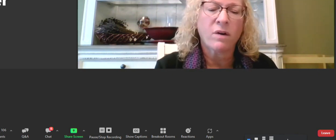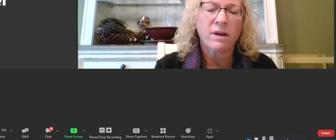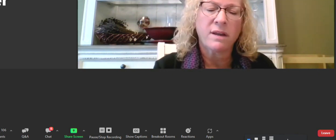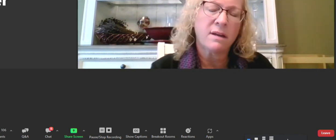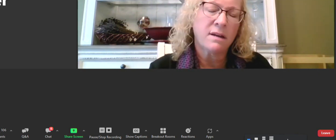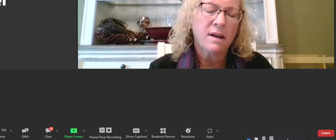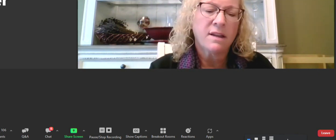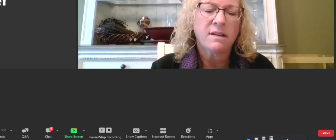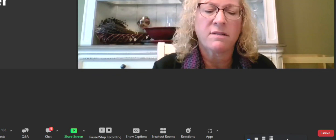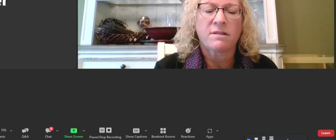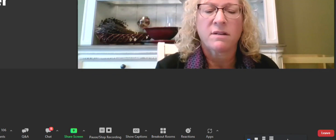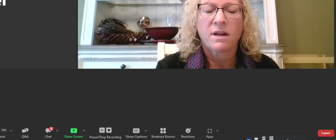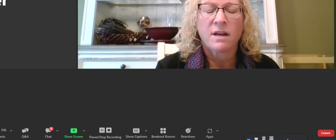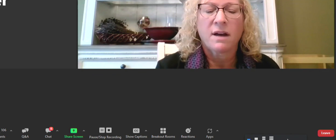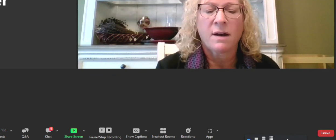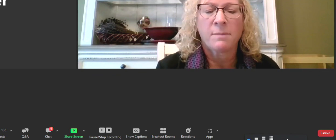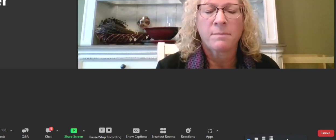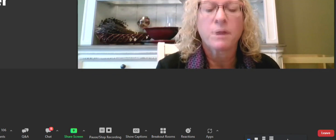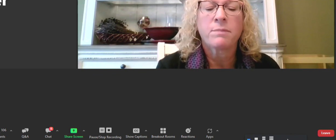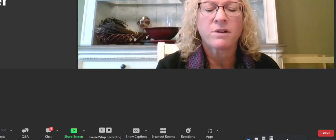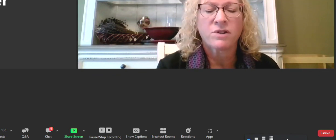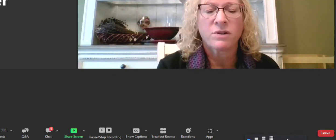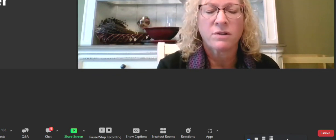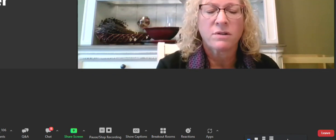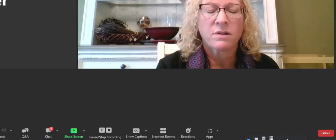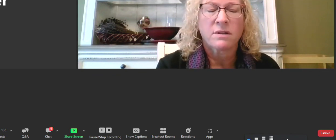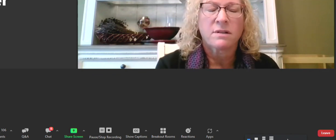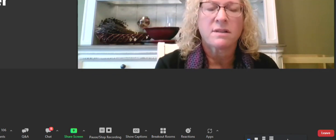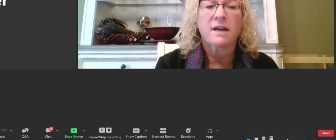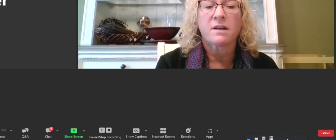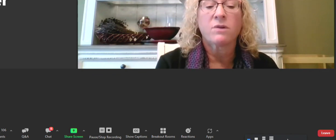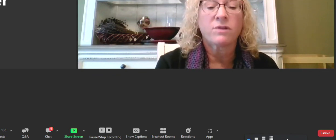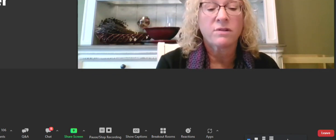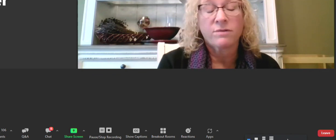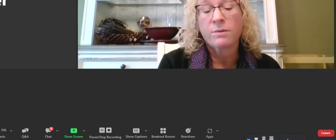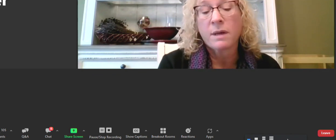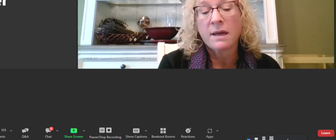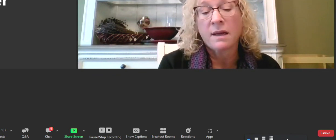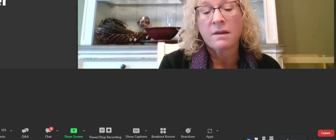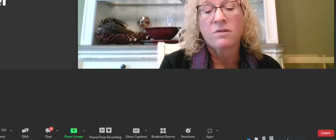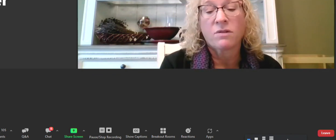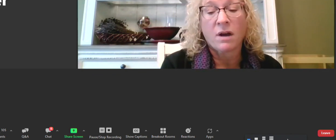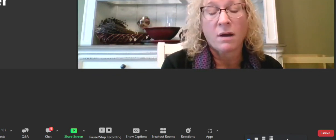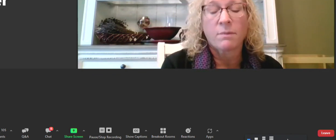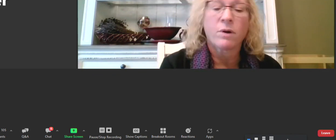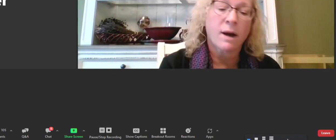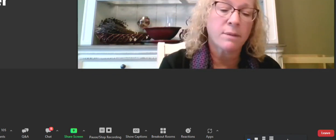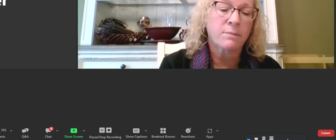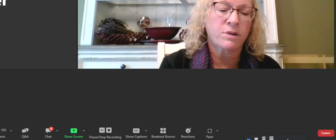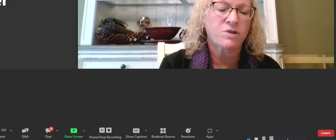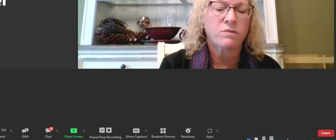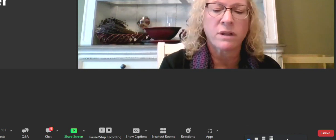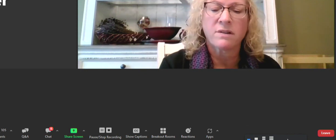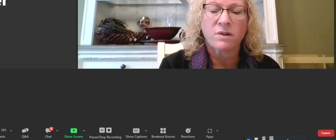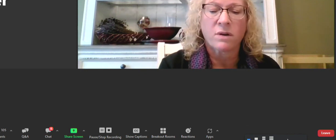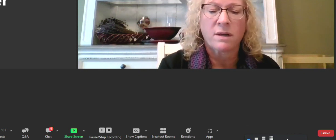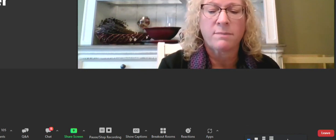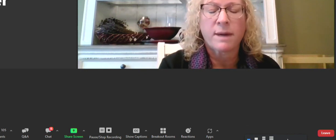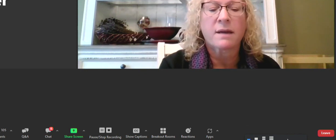This blood pressure diagnosis for me or high blood pressure really started back